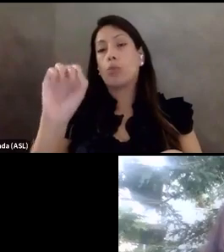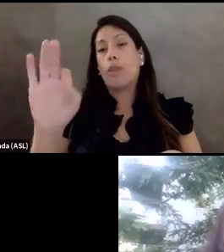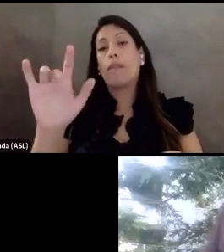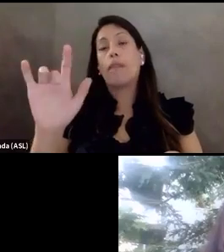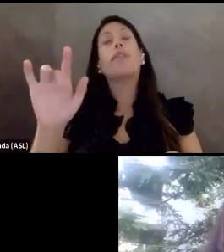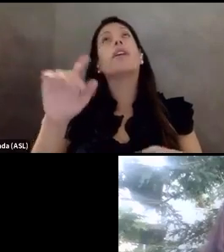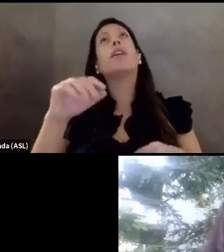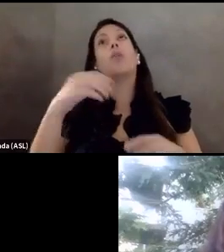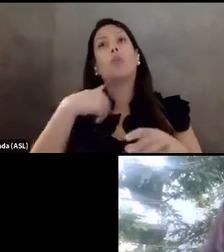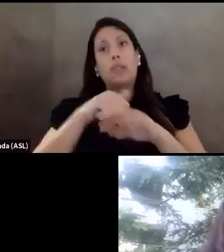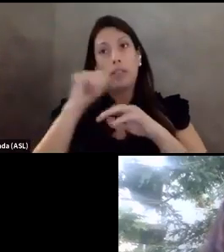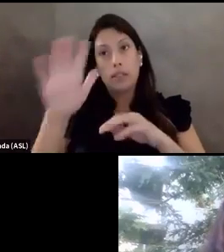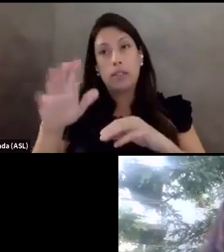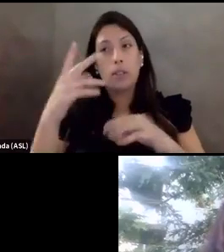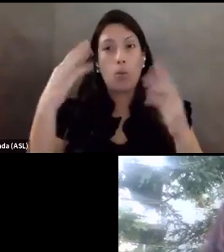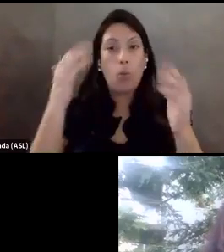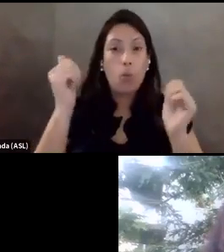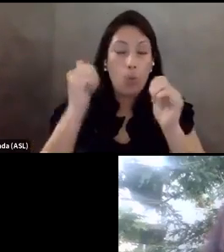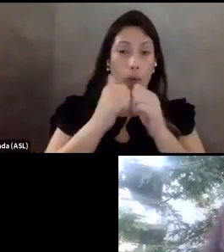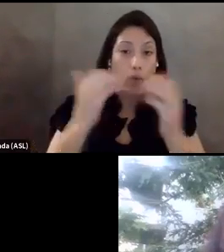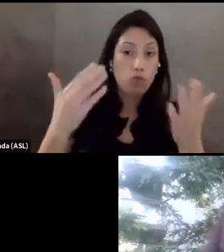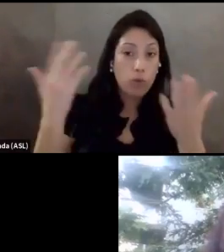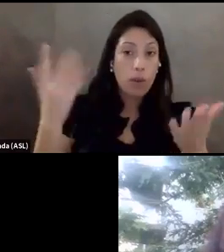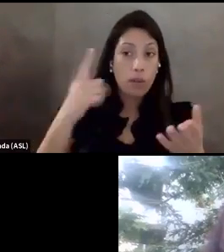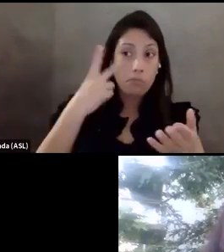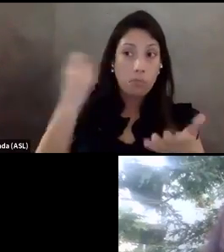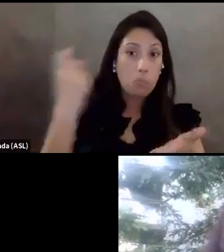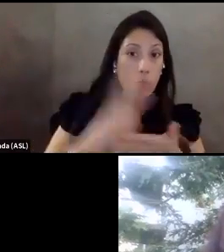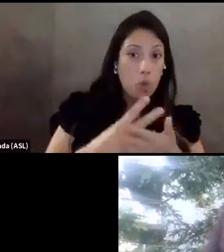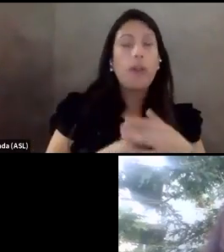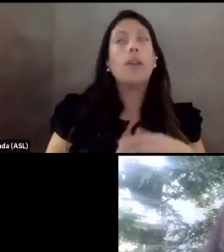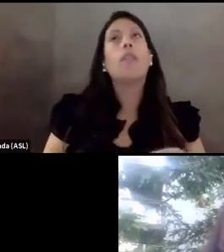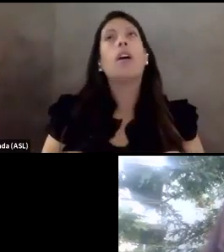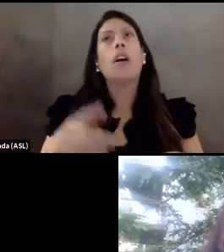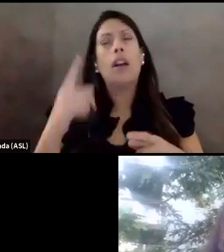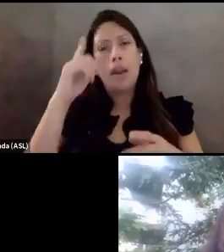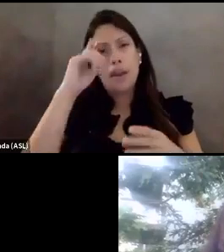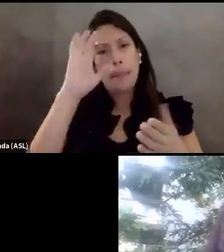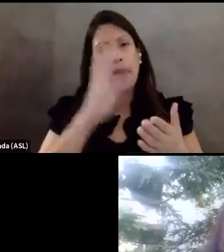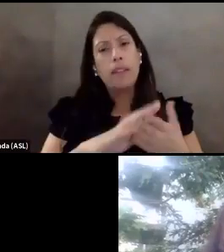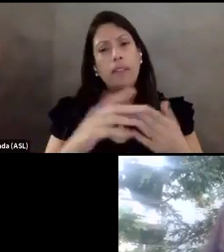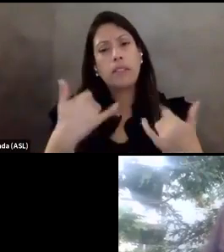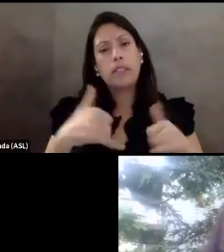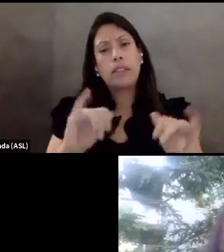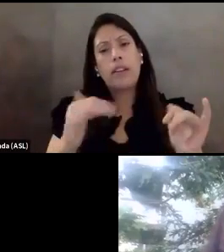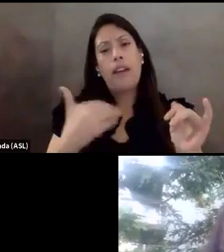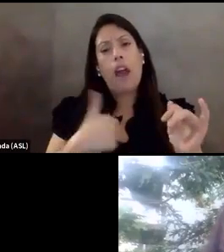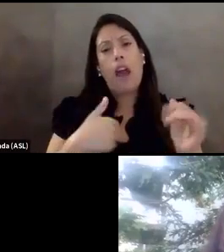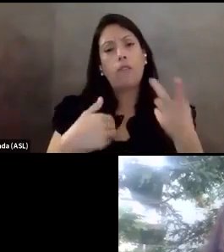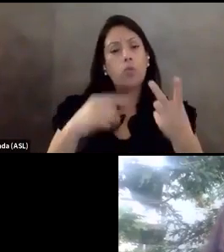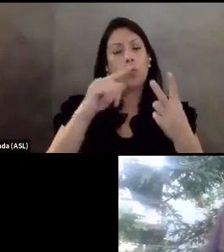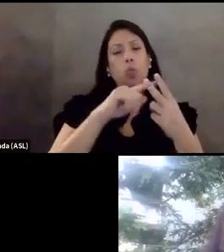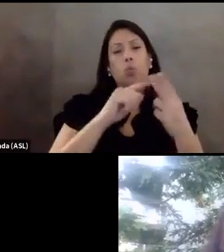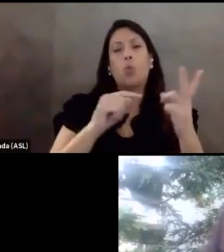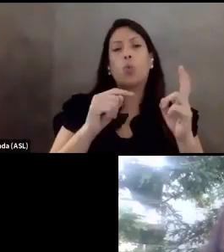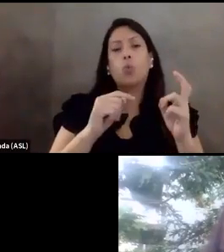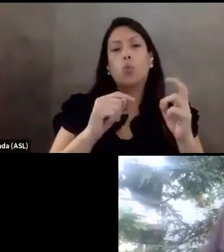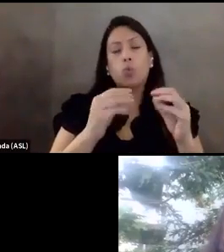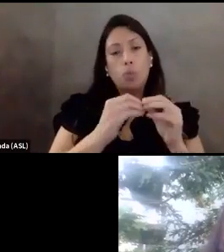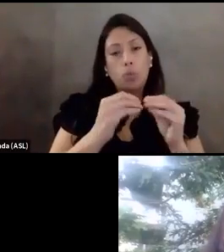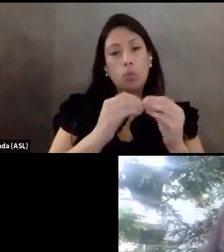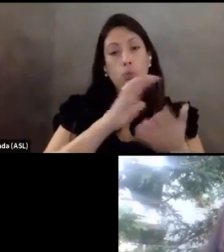And then I believe we still have about two more schools where we're seeking